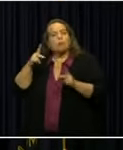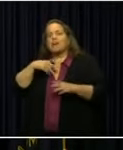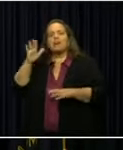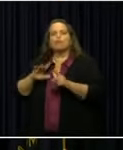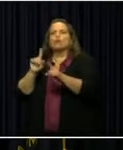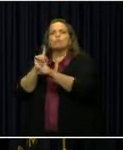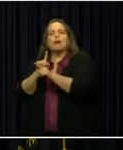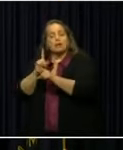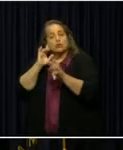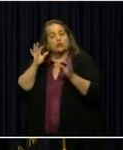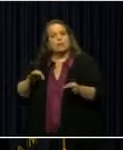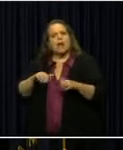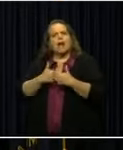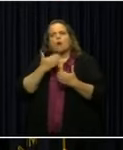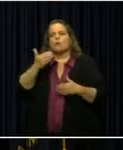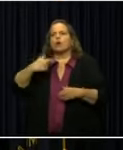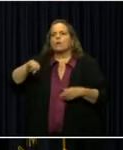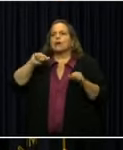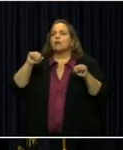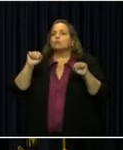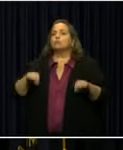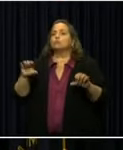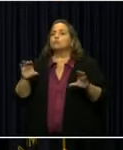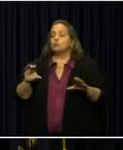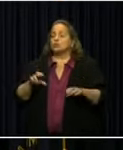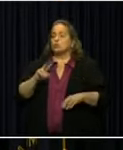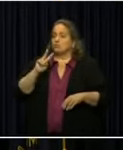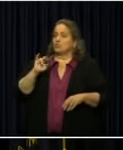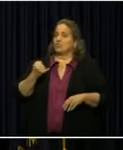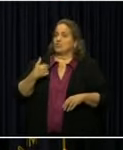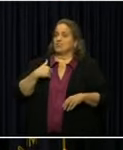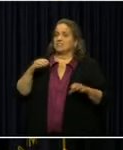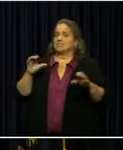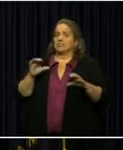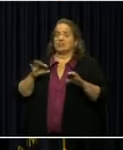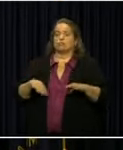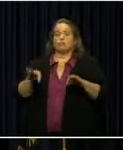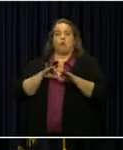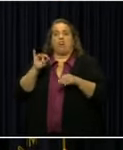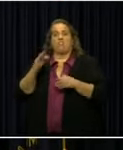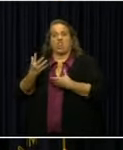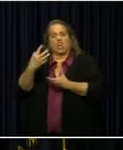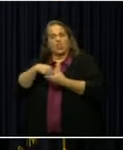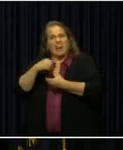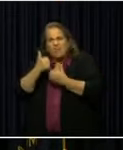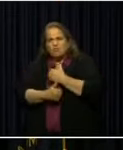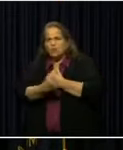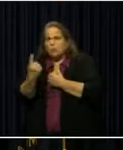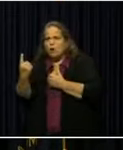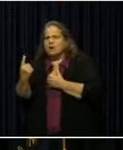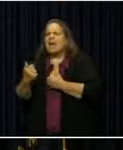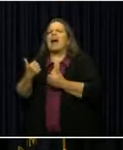WITH DRAVET DIAGNOSTICS AND UPS TESTED 212 INDIVIDUALS TODAY. GRAVITY DIAGNOSTICS.